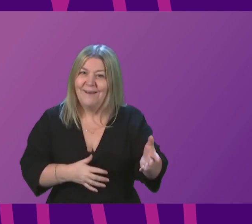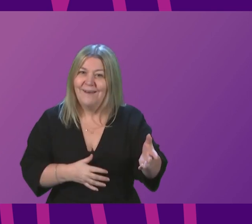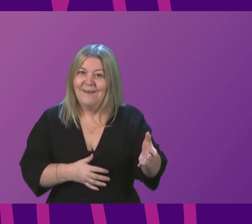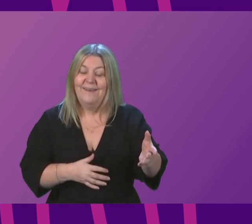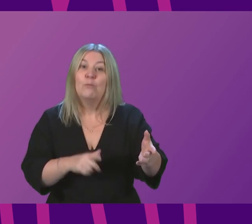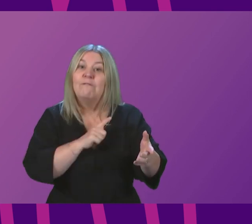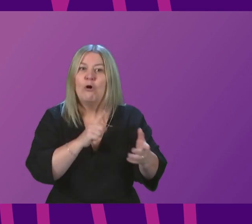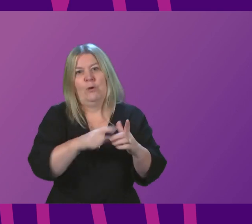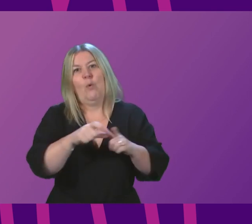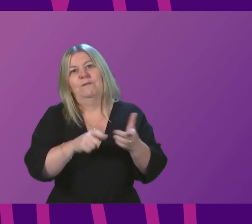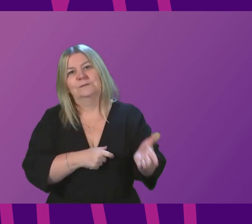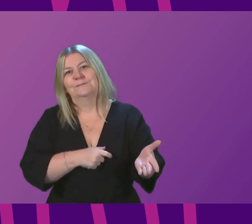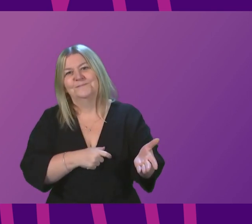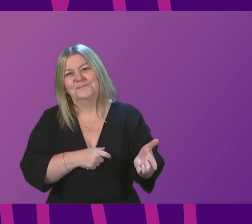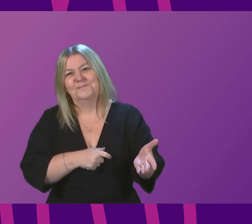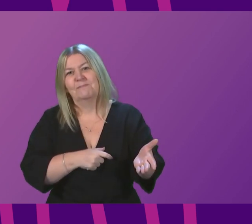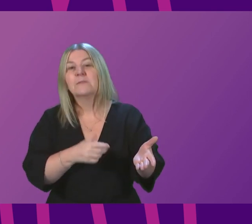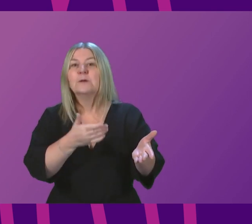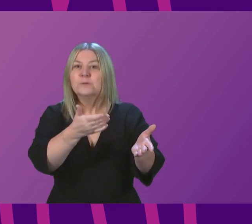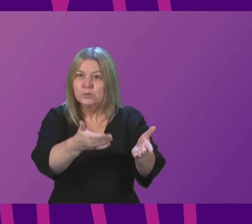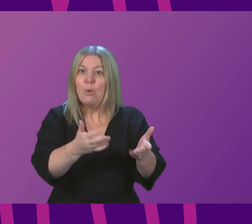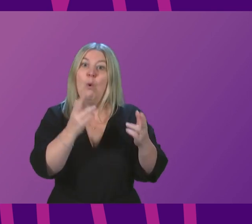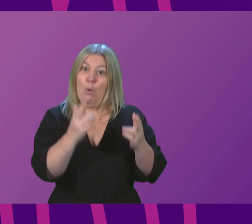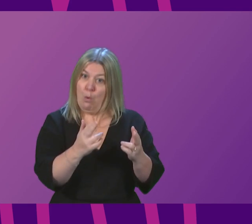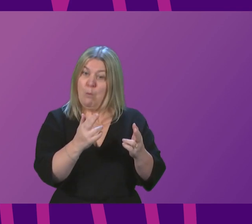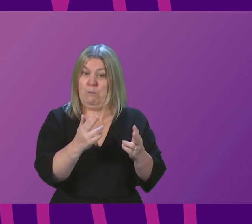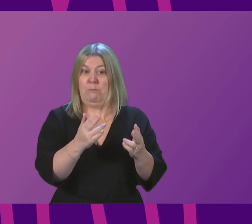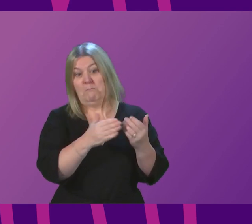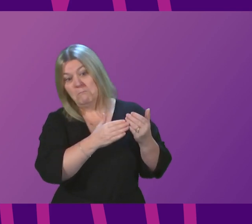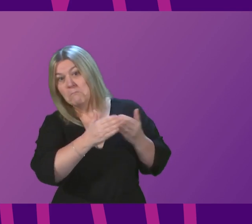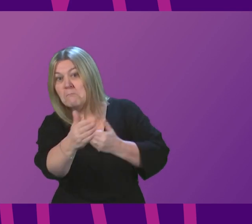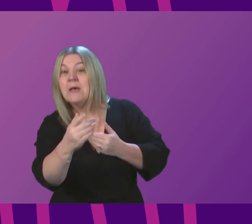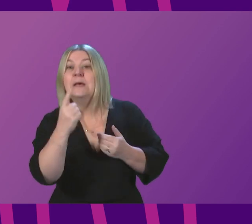Hopefully, over the next few weeks, as we start to see the omicron position ease, that